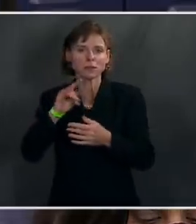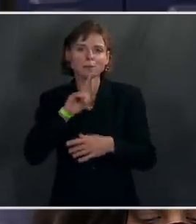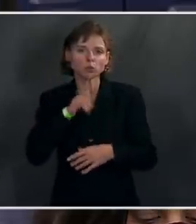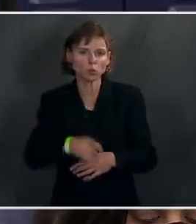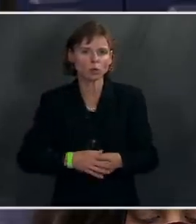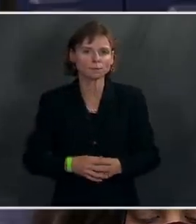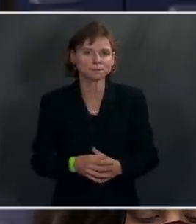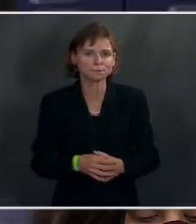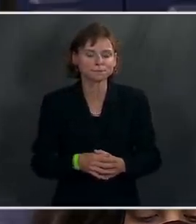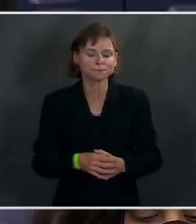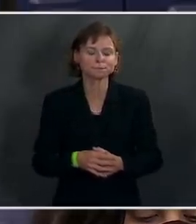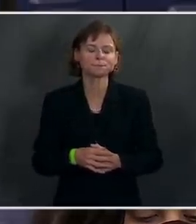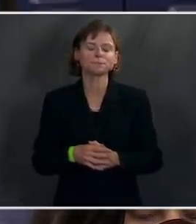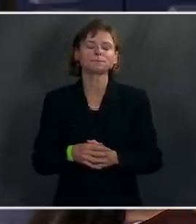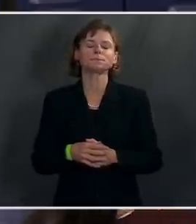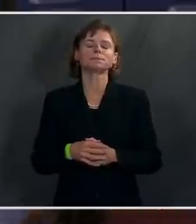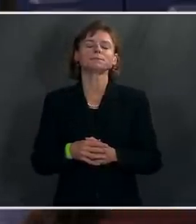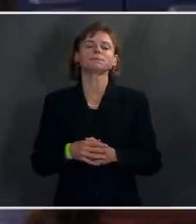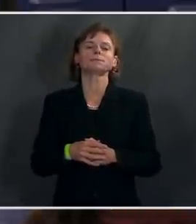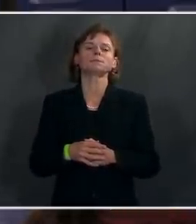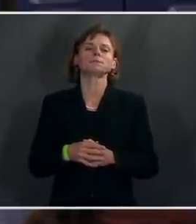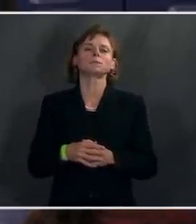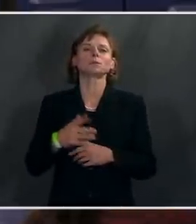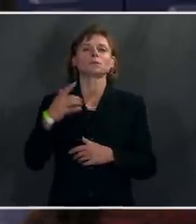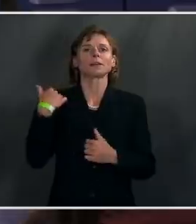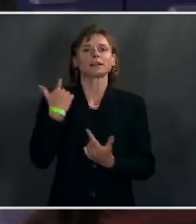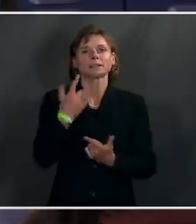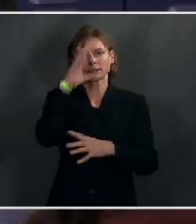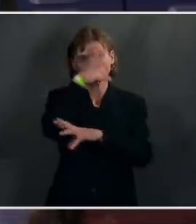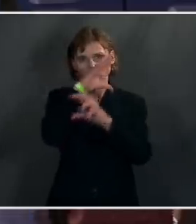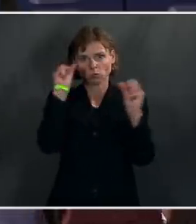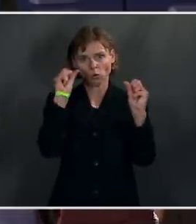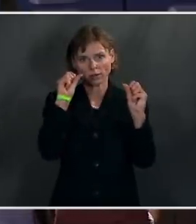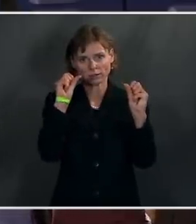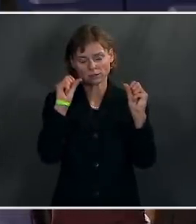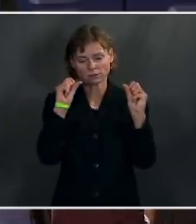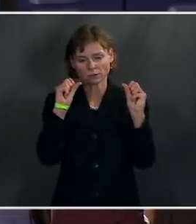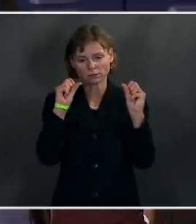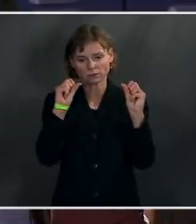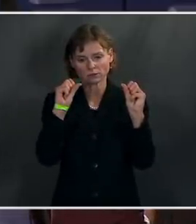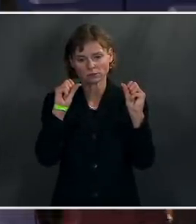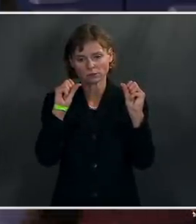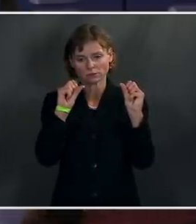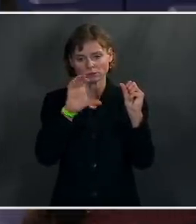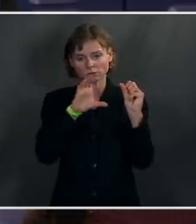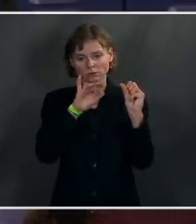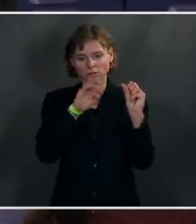Since Bill Clinton, President Clinton and President Obama made Canada the destination of the first trip.